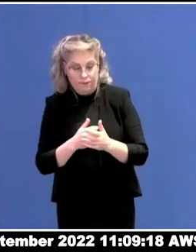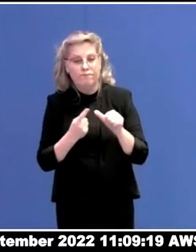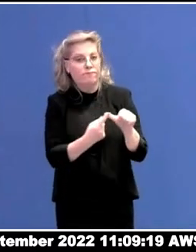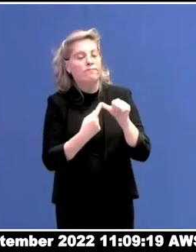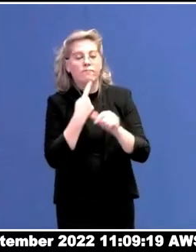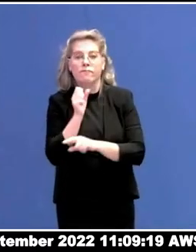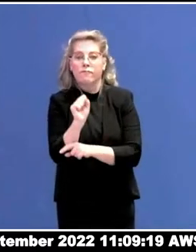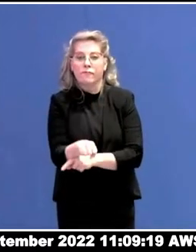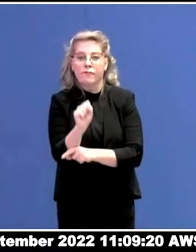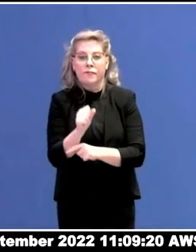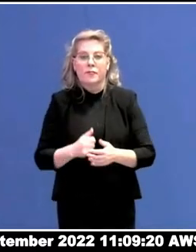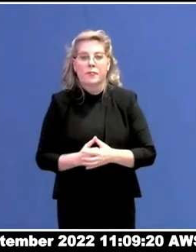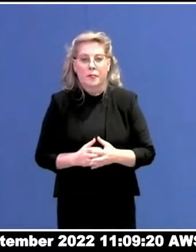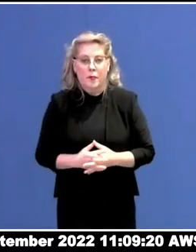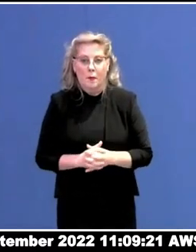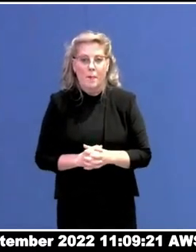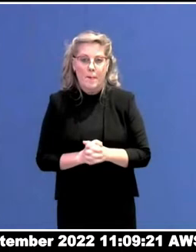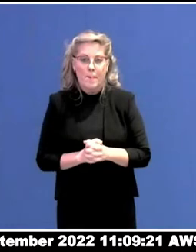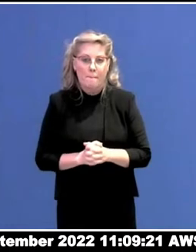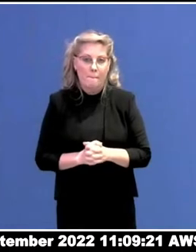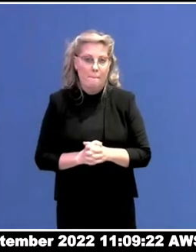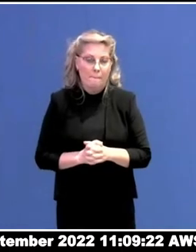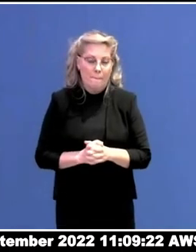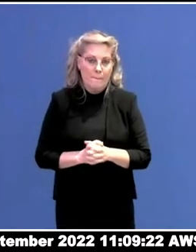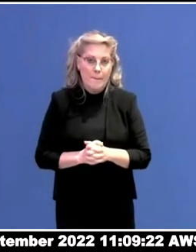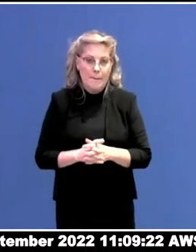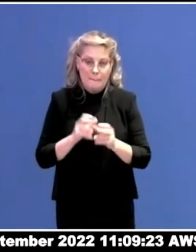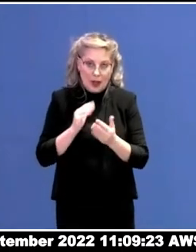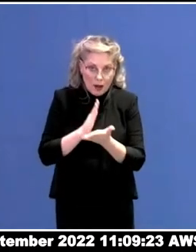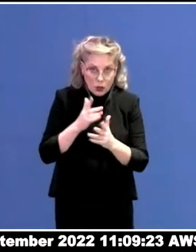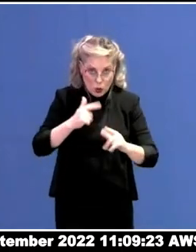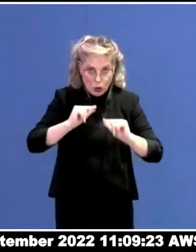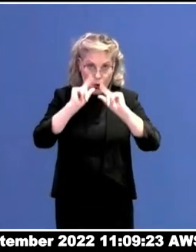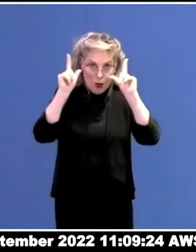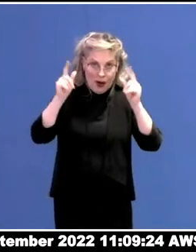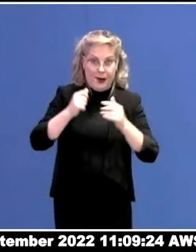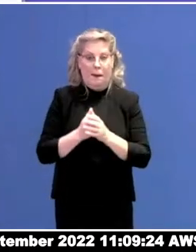Ms Krakouer, just so you're aware, as you know, Commissioners Mason and McEwin are